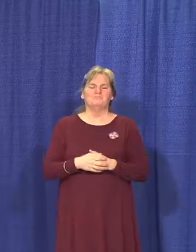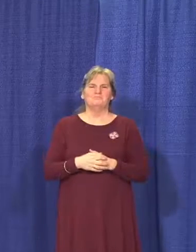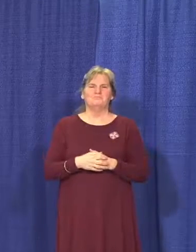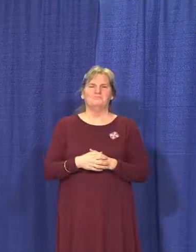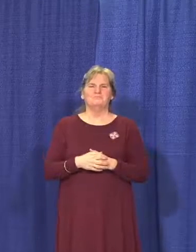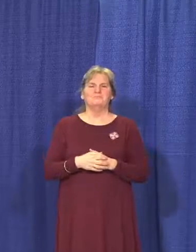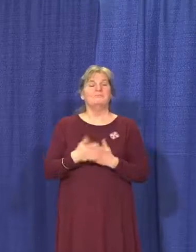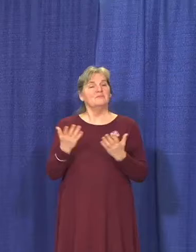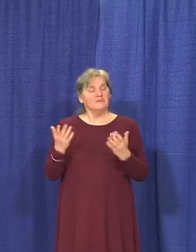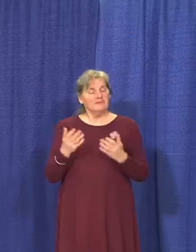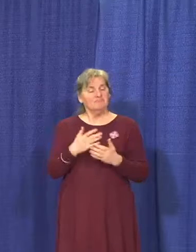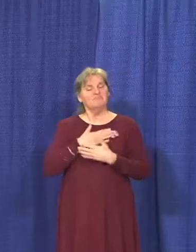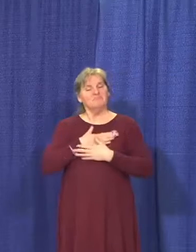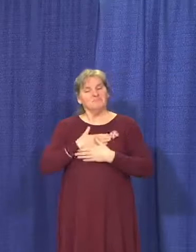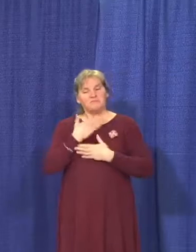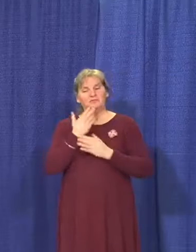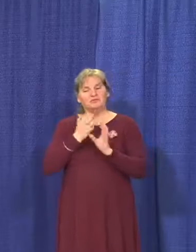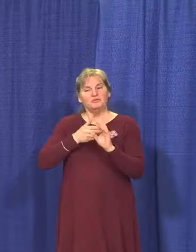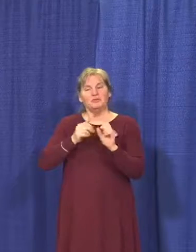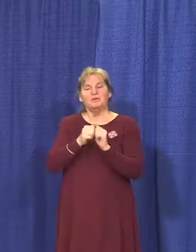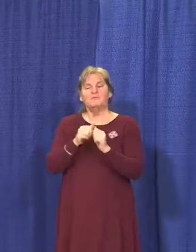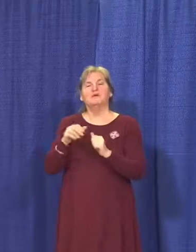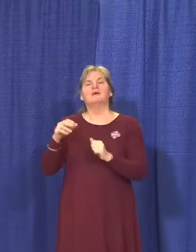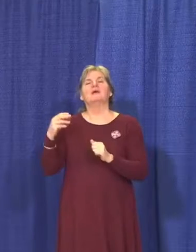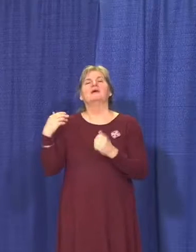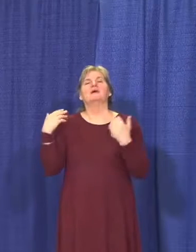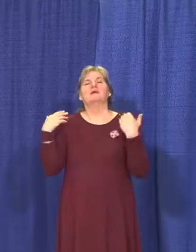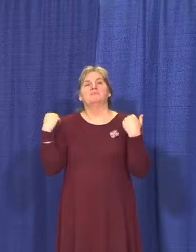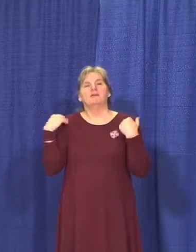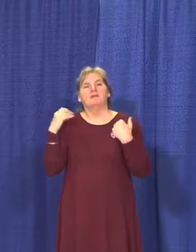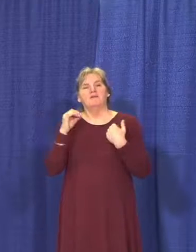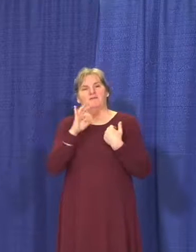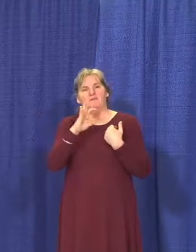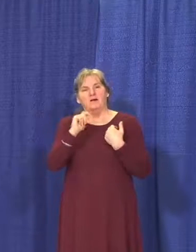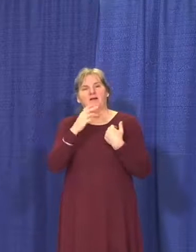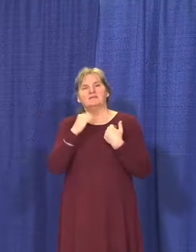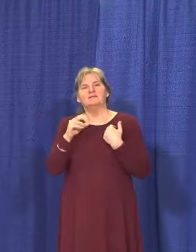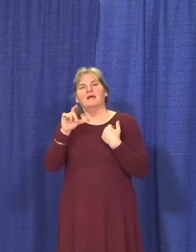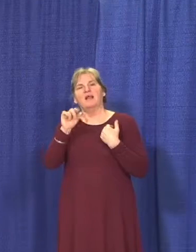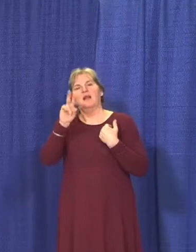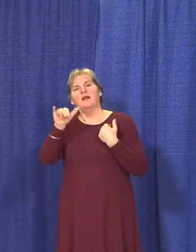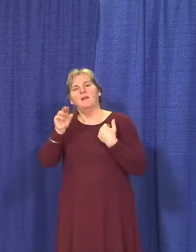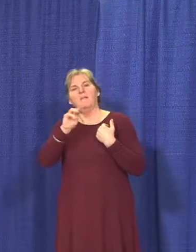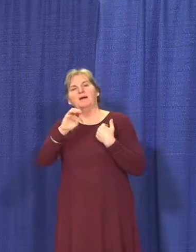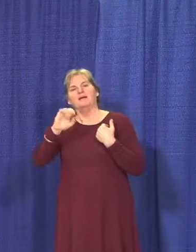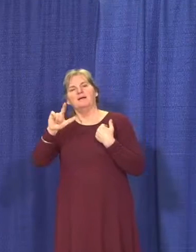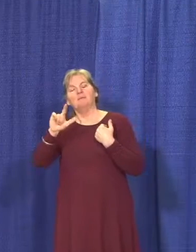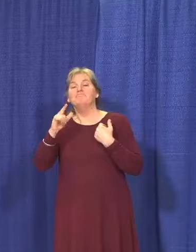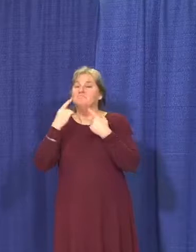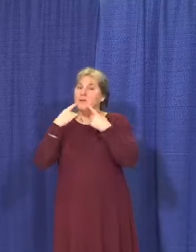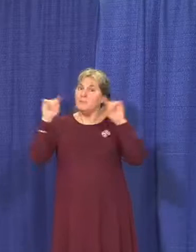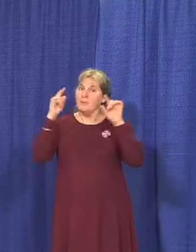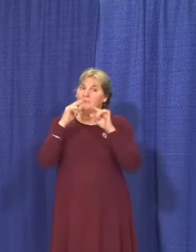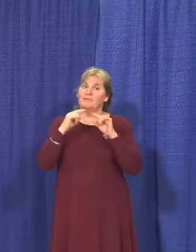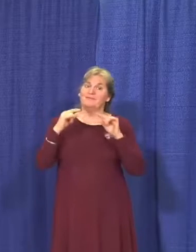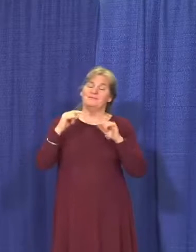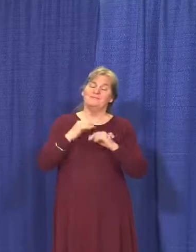Minister Frost and the minister this morning for this yet important announcement.